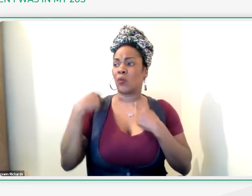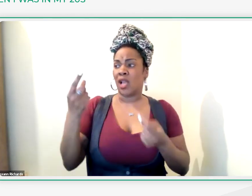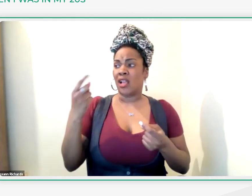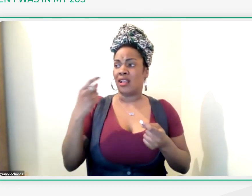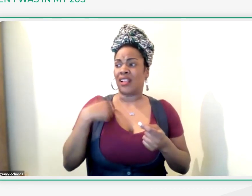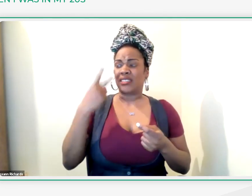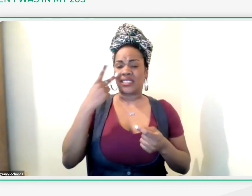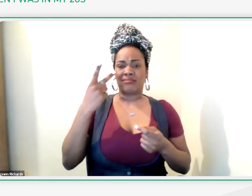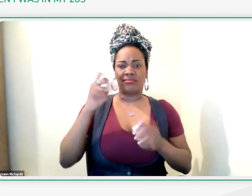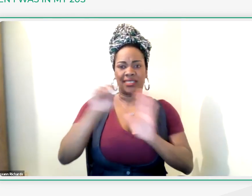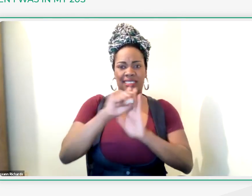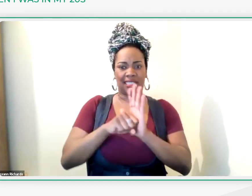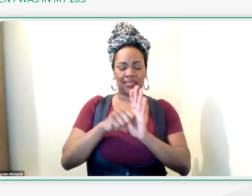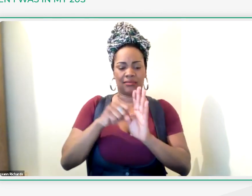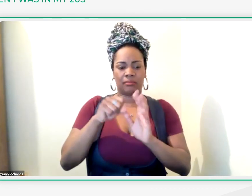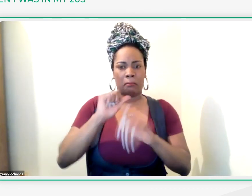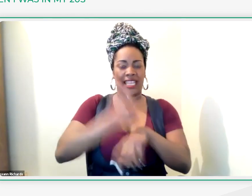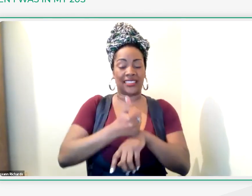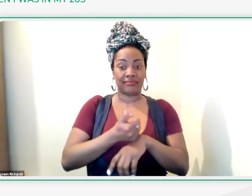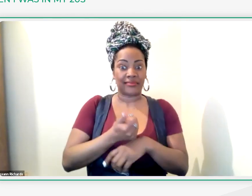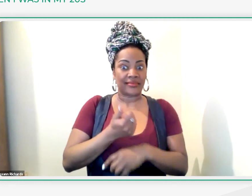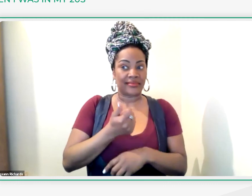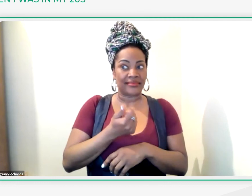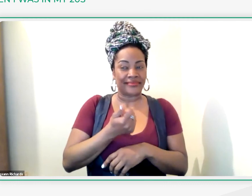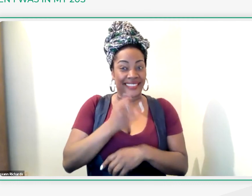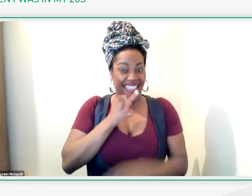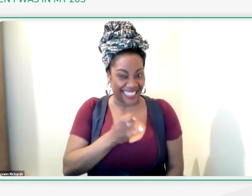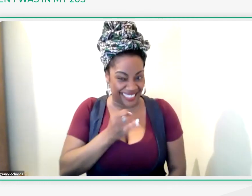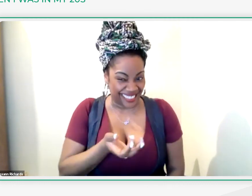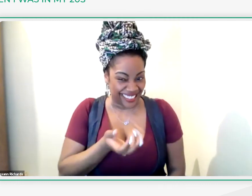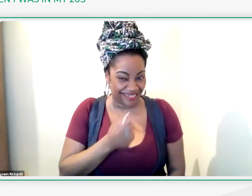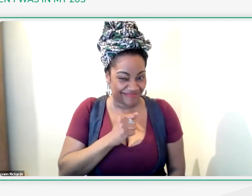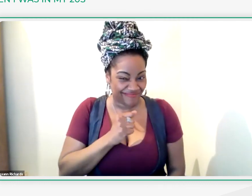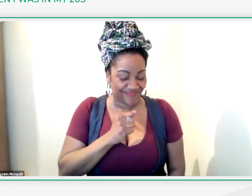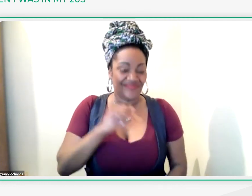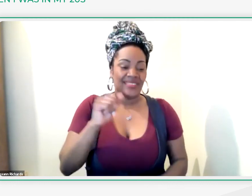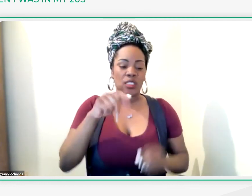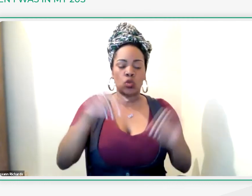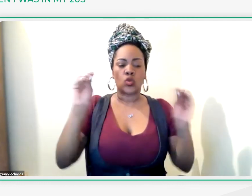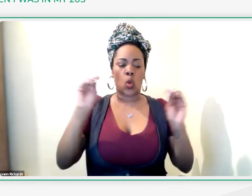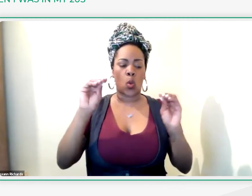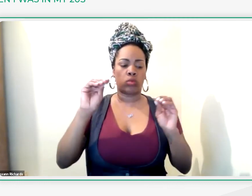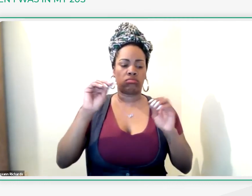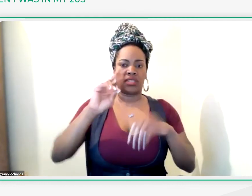credit unions? So far the only options I've seen are state-based. Yeah.